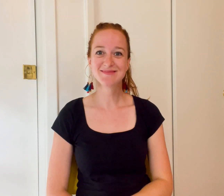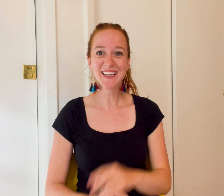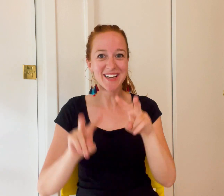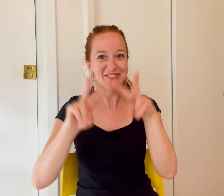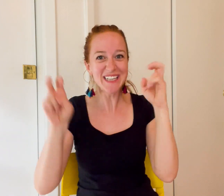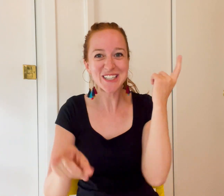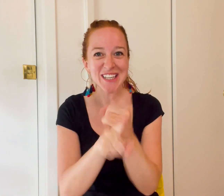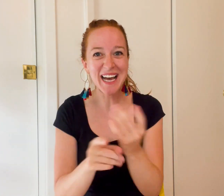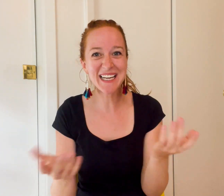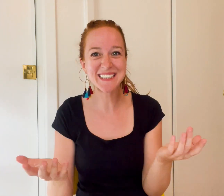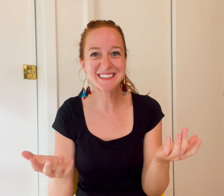Vee, right?!